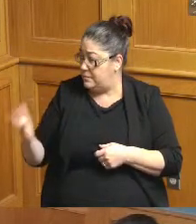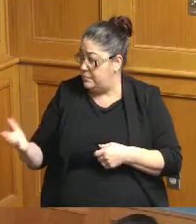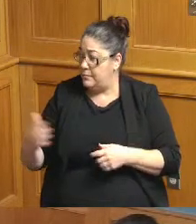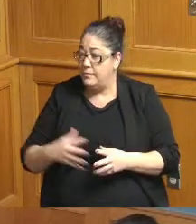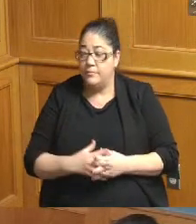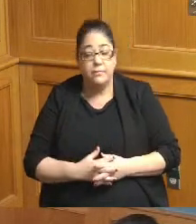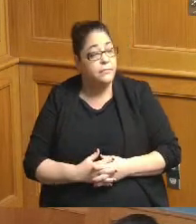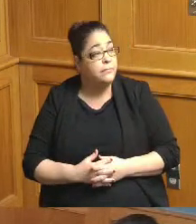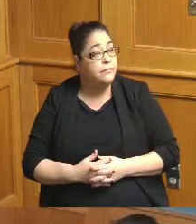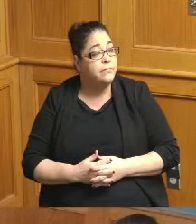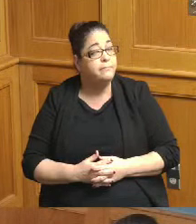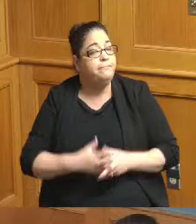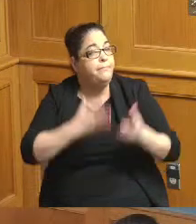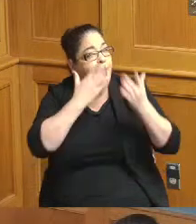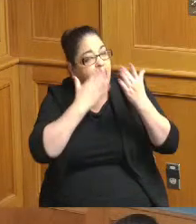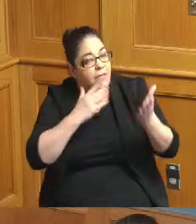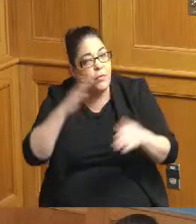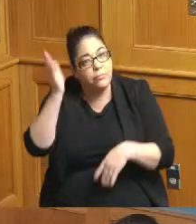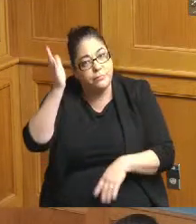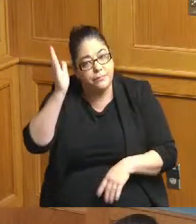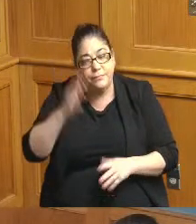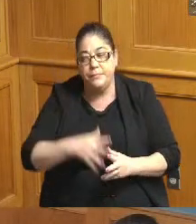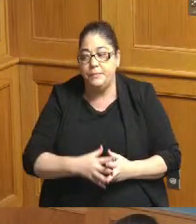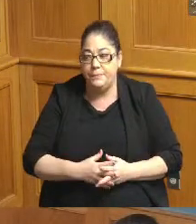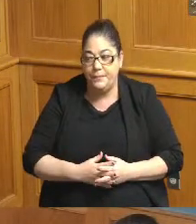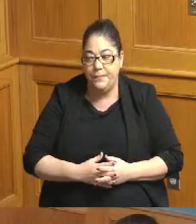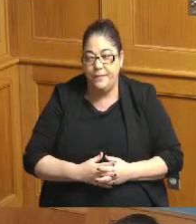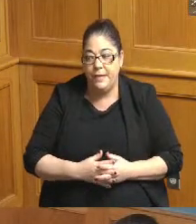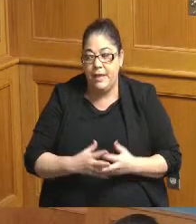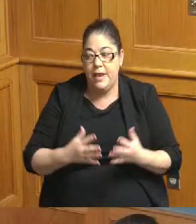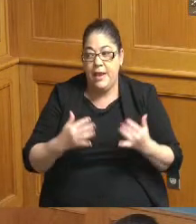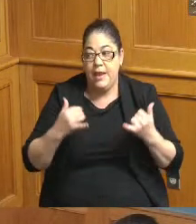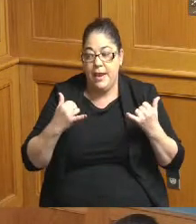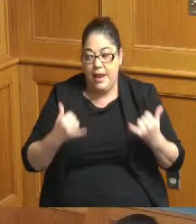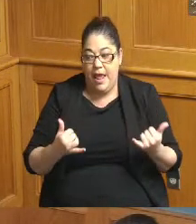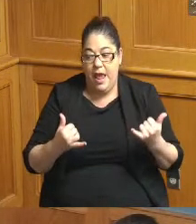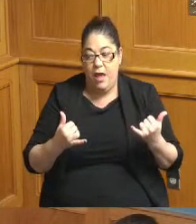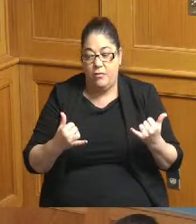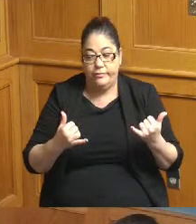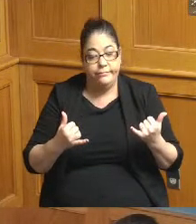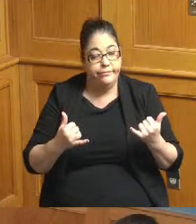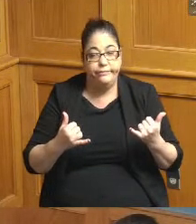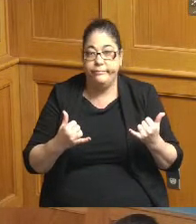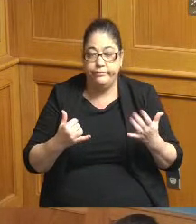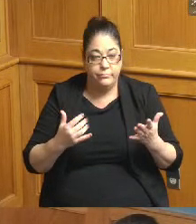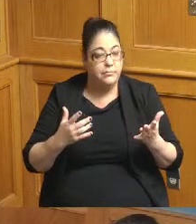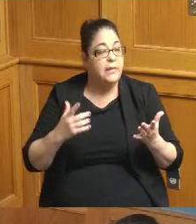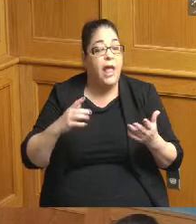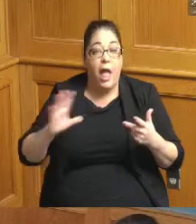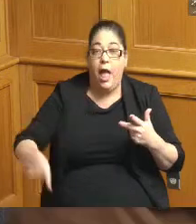I just thank you for your presentation and now we're dealing with something else it seems like